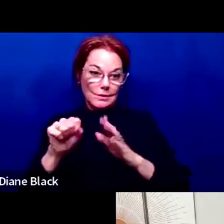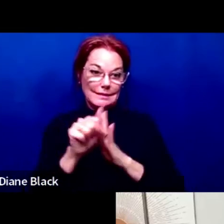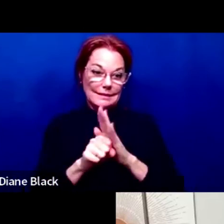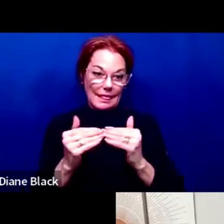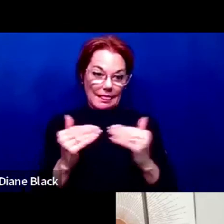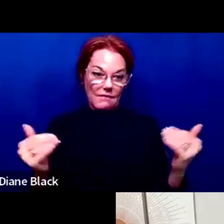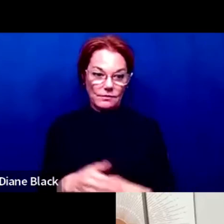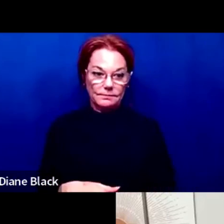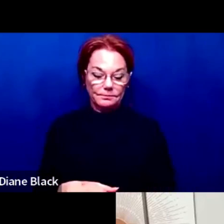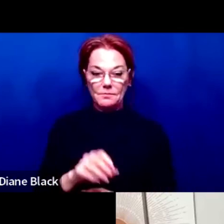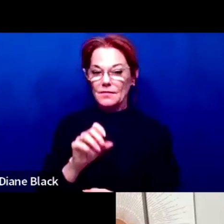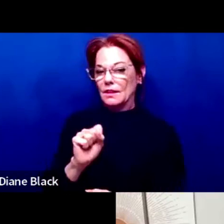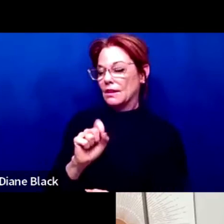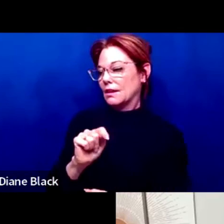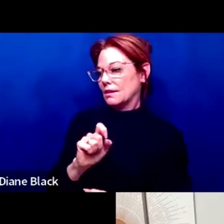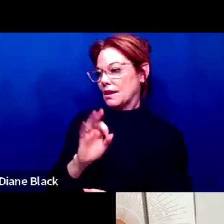Stefani O'Dea: absolutely. Well,